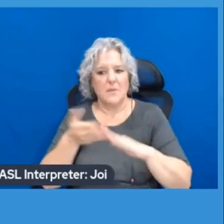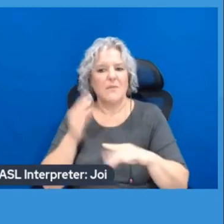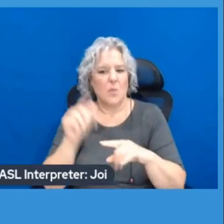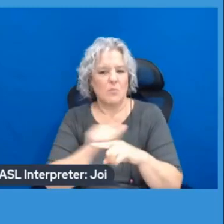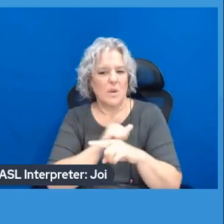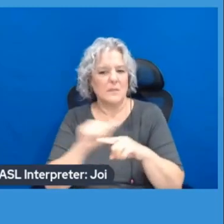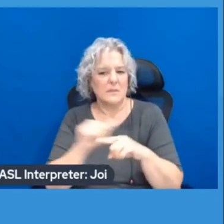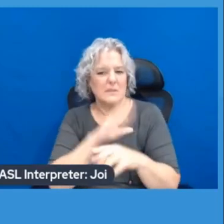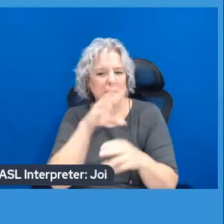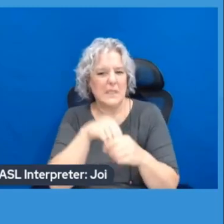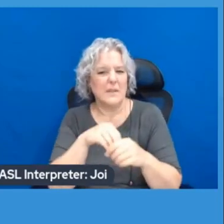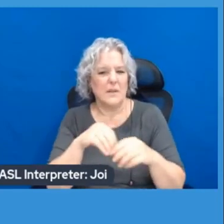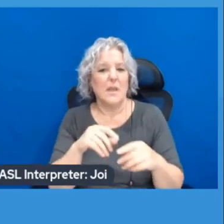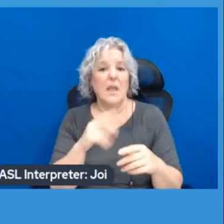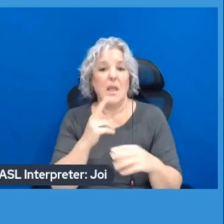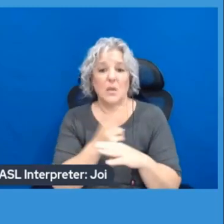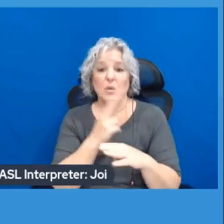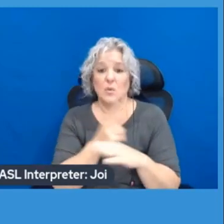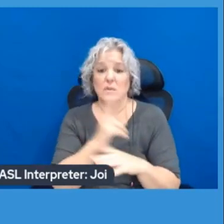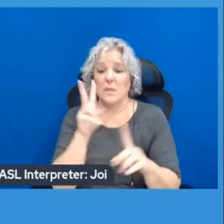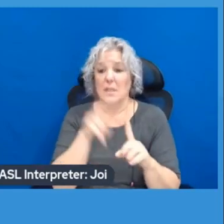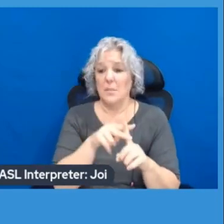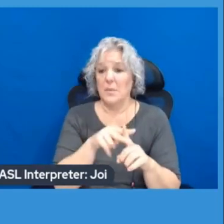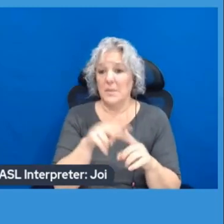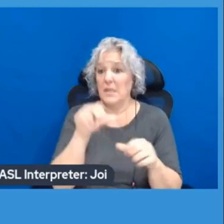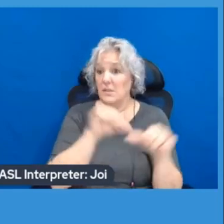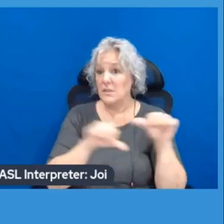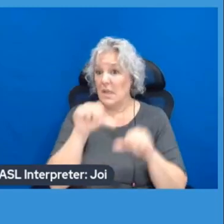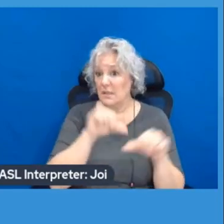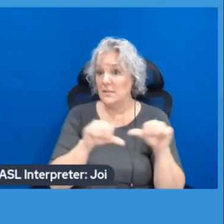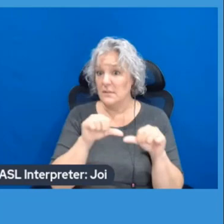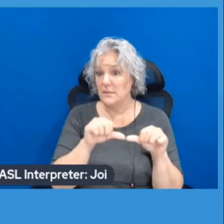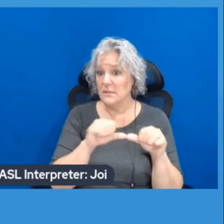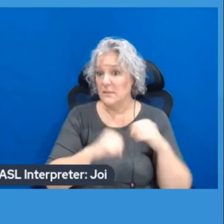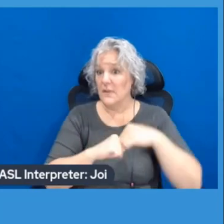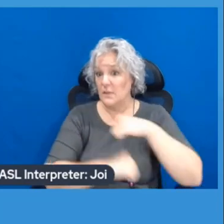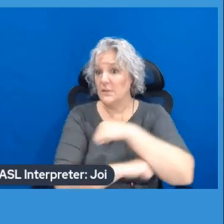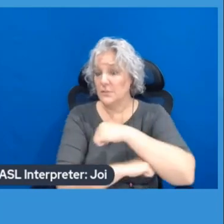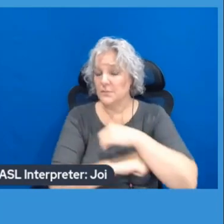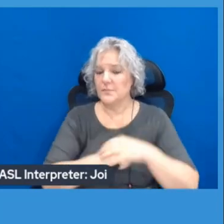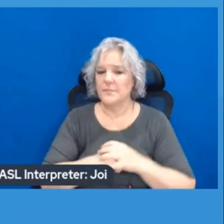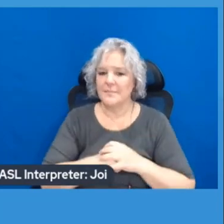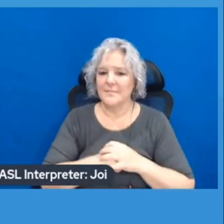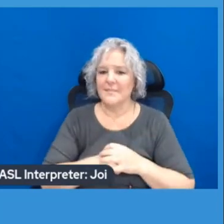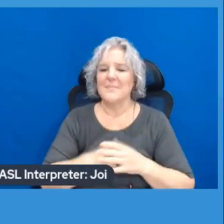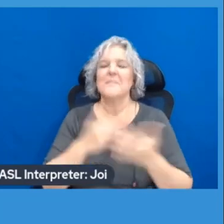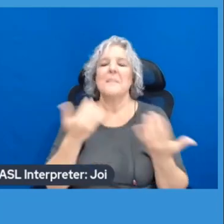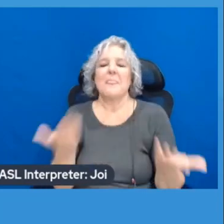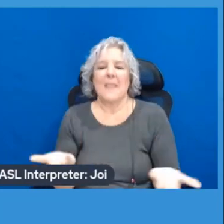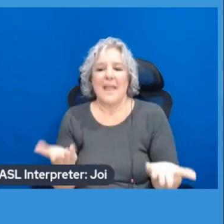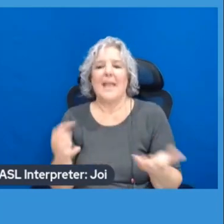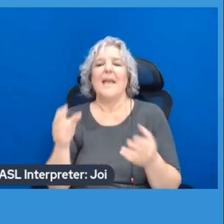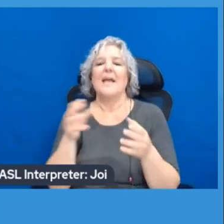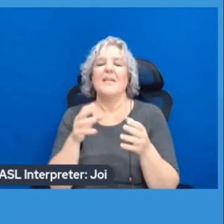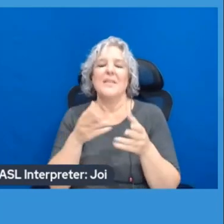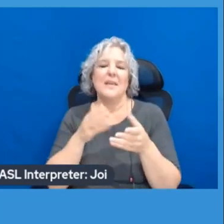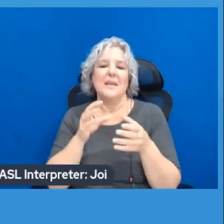using an implementation science framework. And our moderator for today is Katie McCullough.